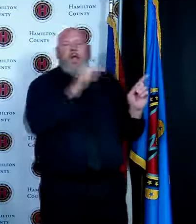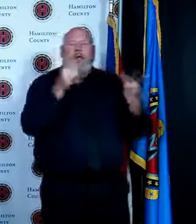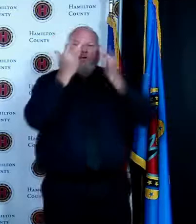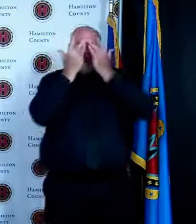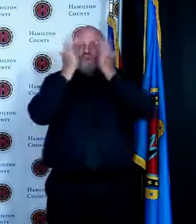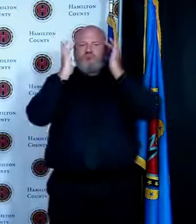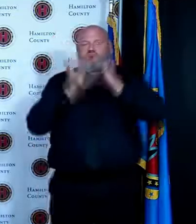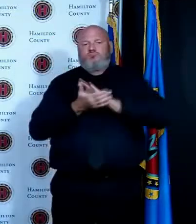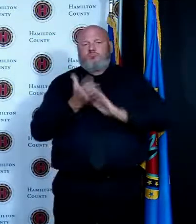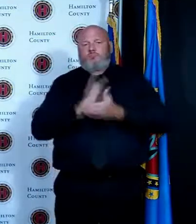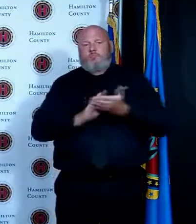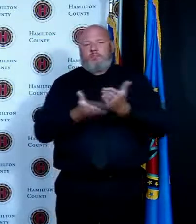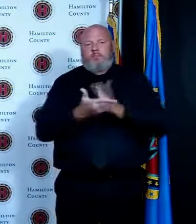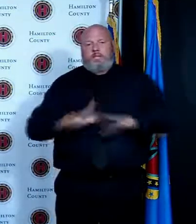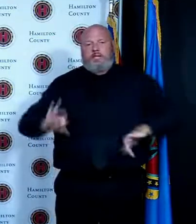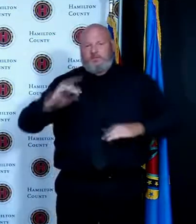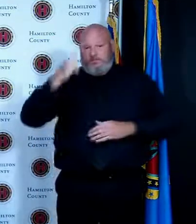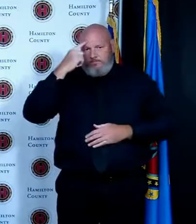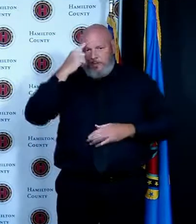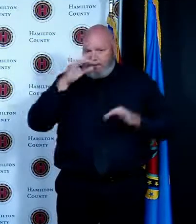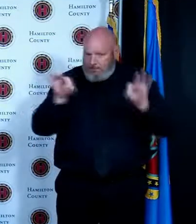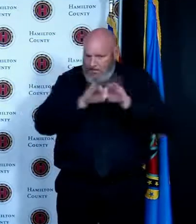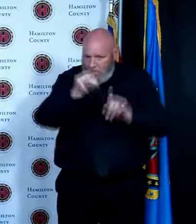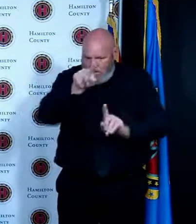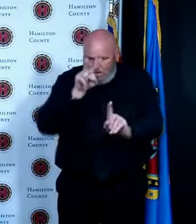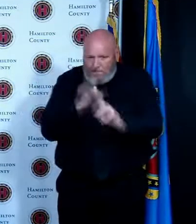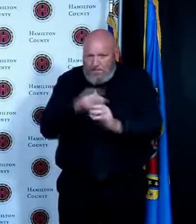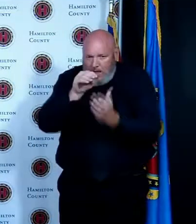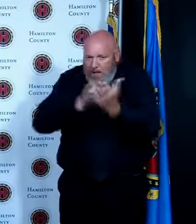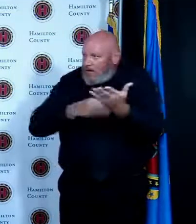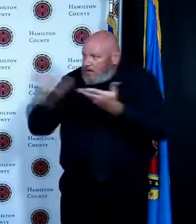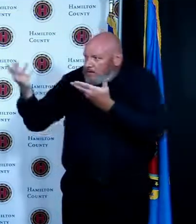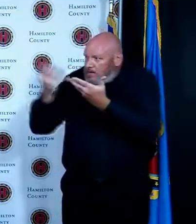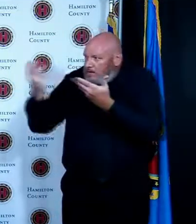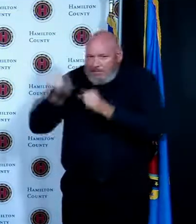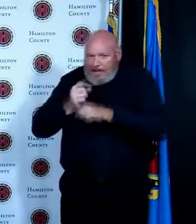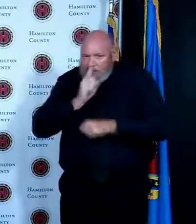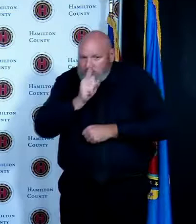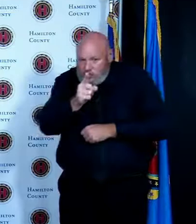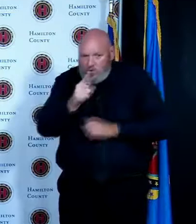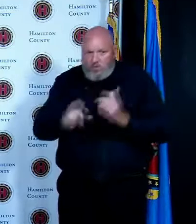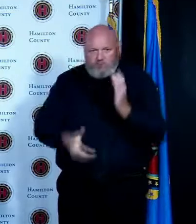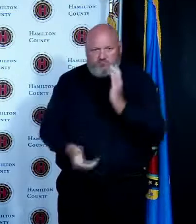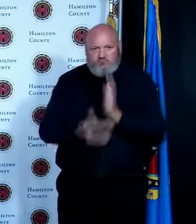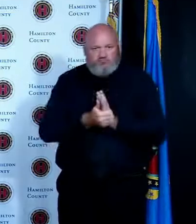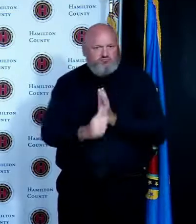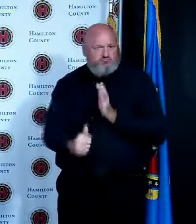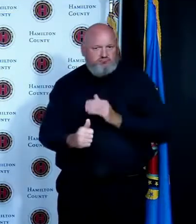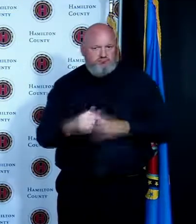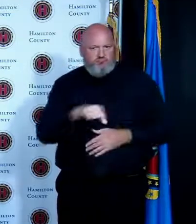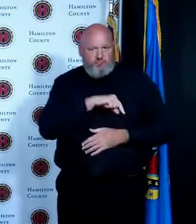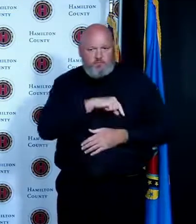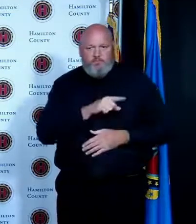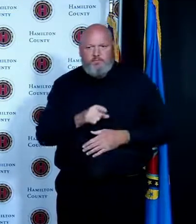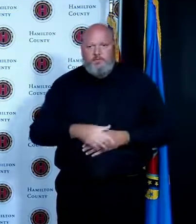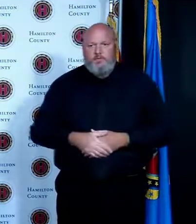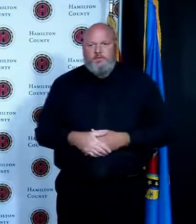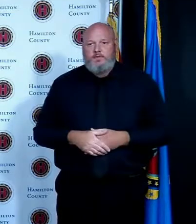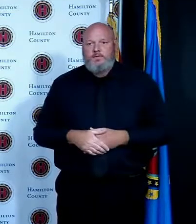move these things quickly so we'll have that out for a few weeks let the agencies respond and then move forward with our these